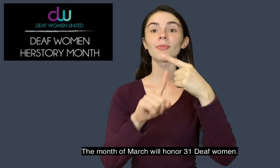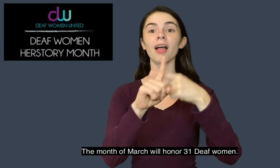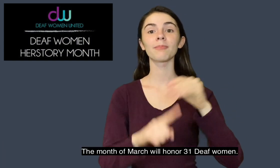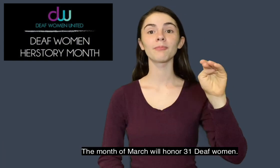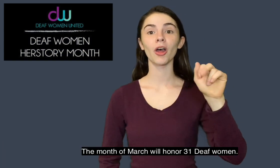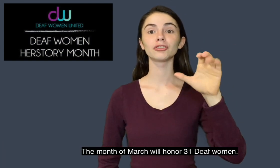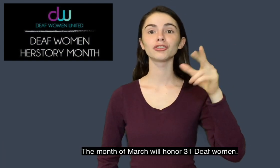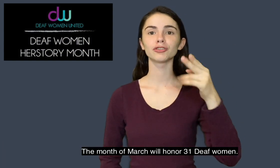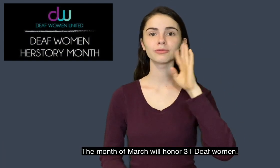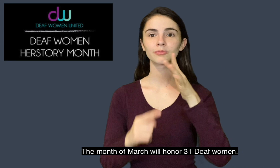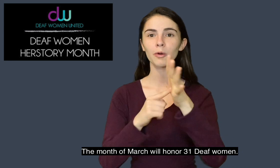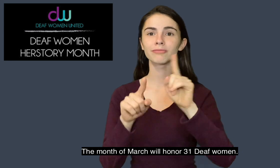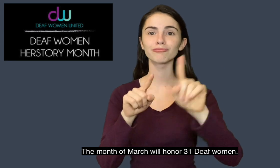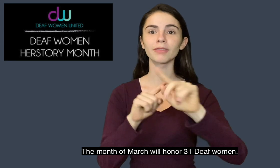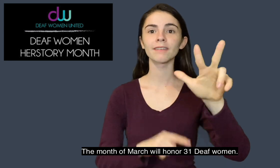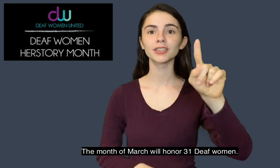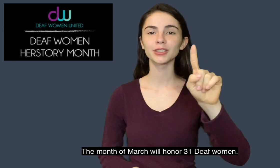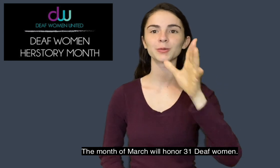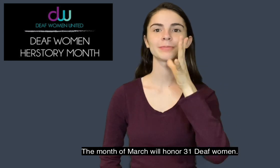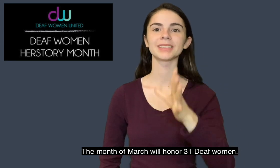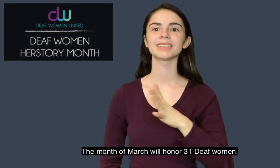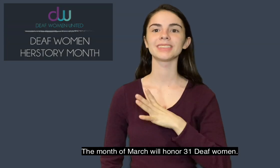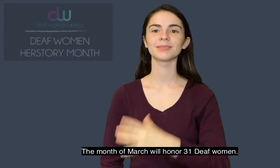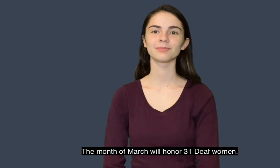The month of March will honor 31 Deaf women.